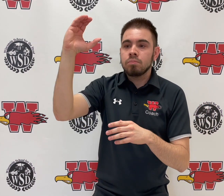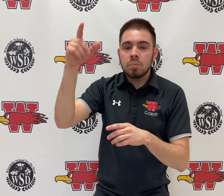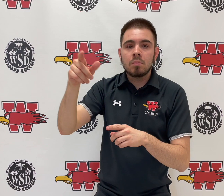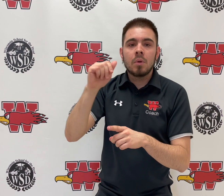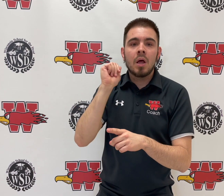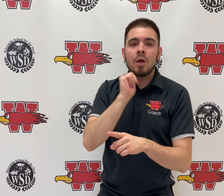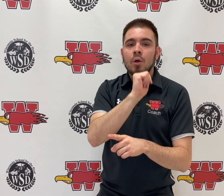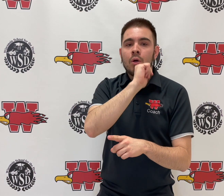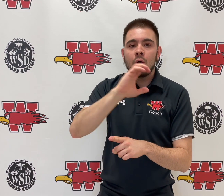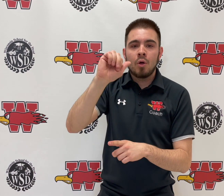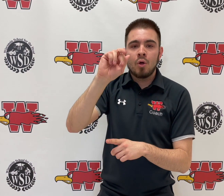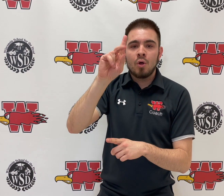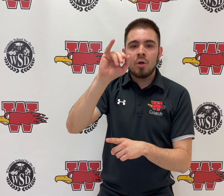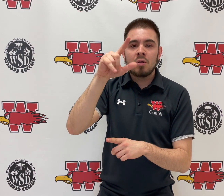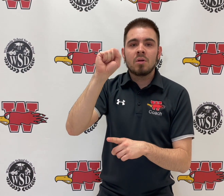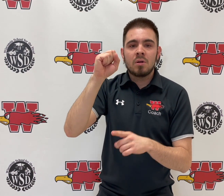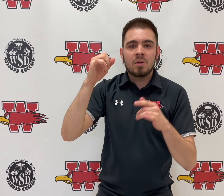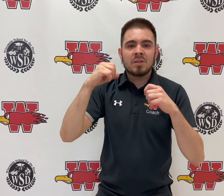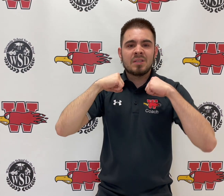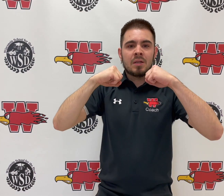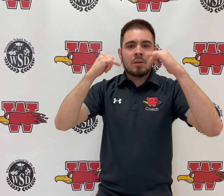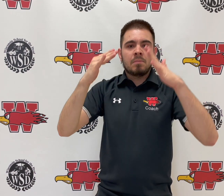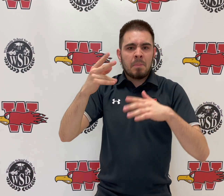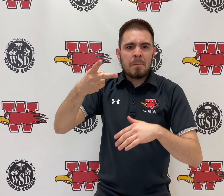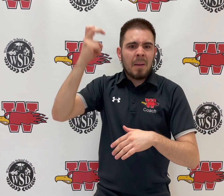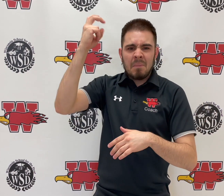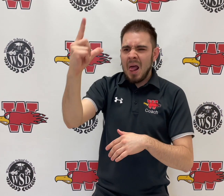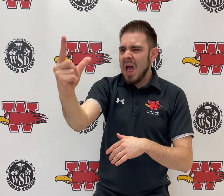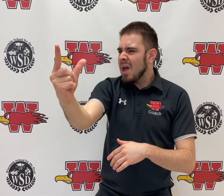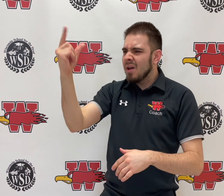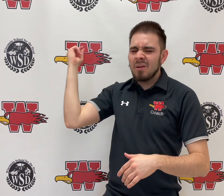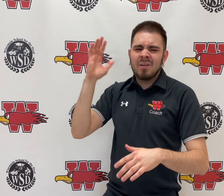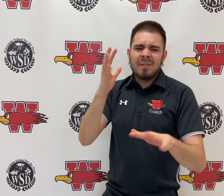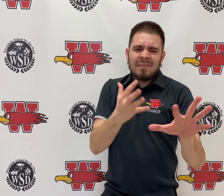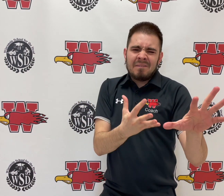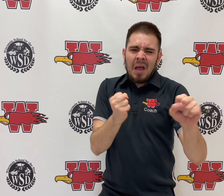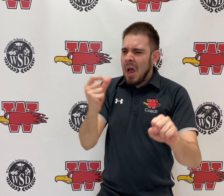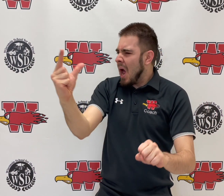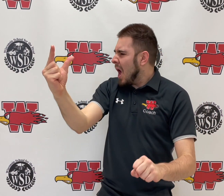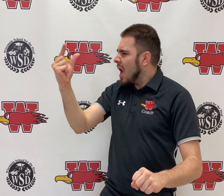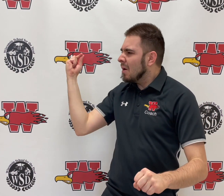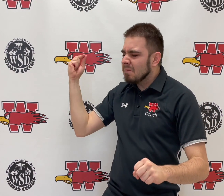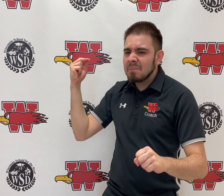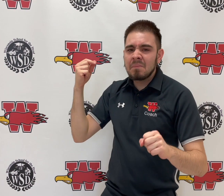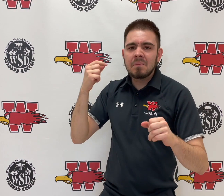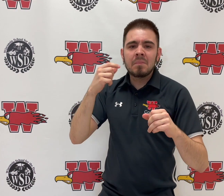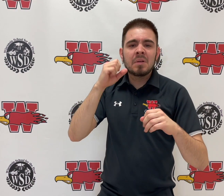When the ball was thrown, Arizona Cardinals took it and quickly ran off with the ball.